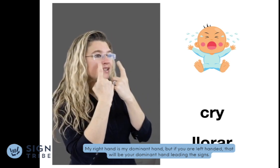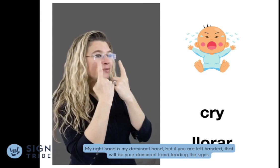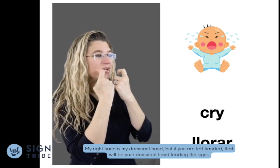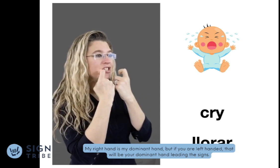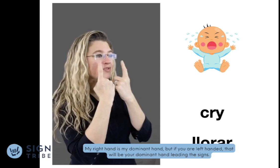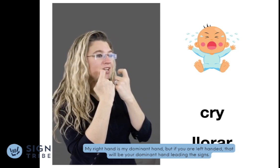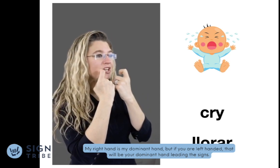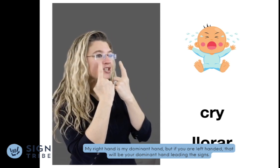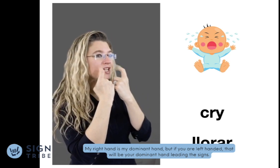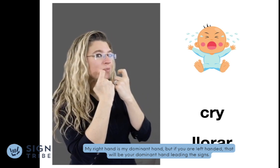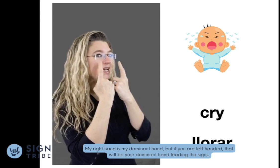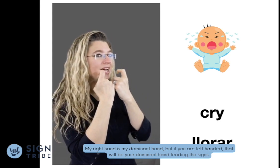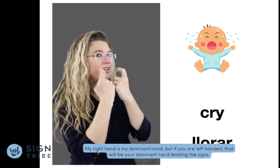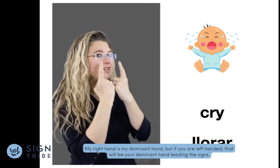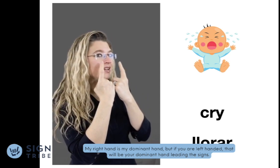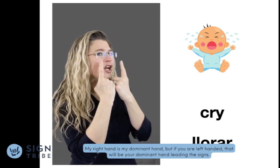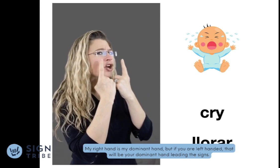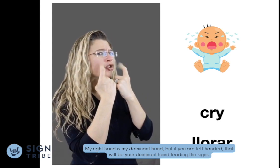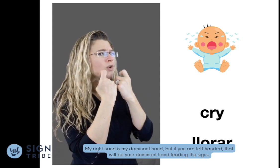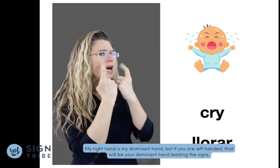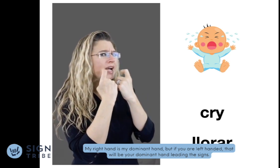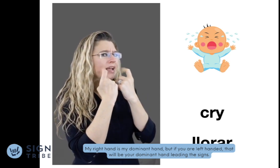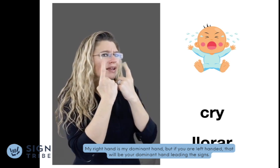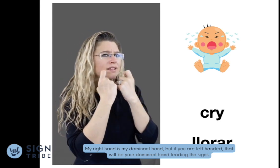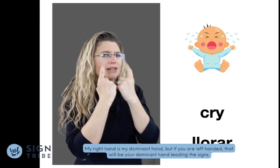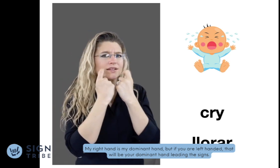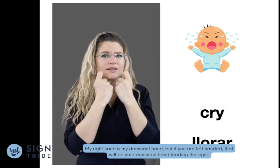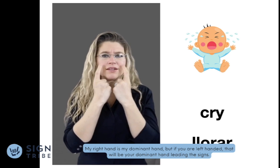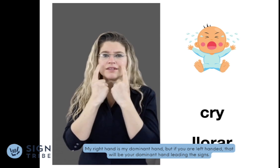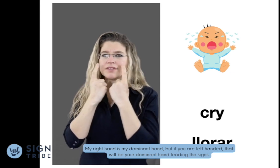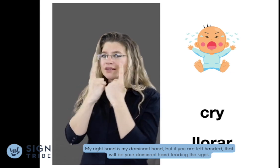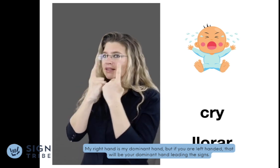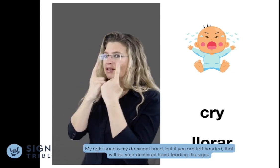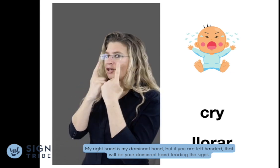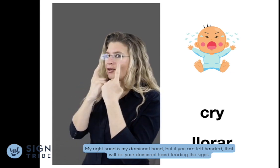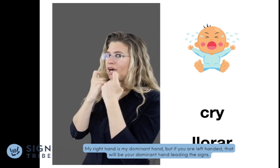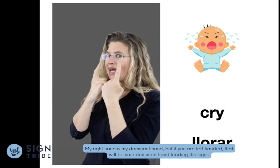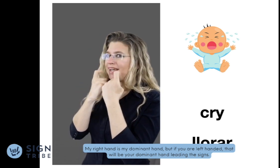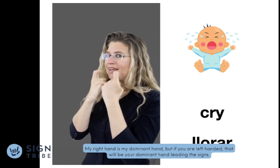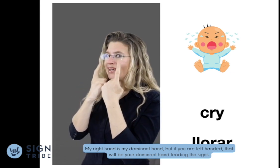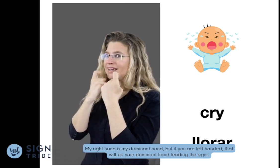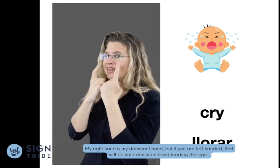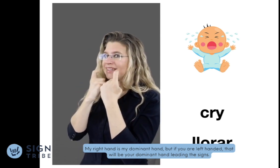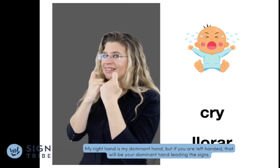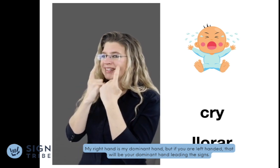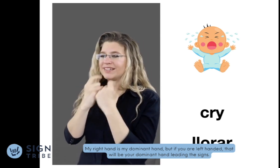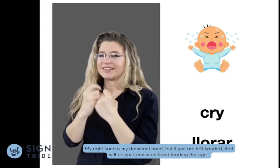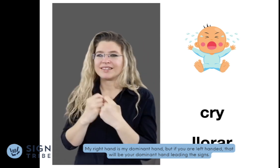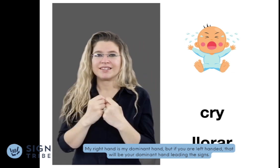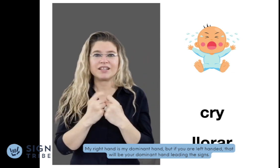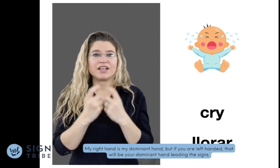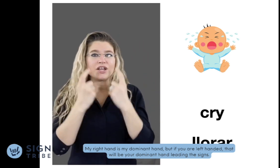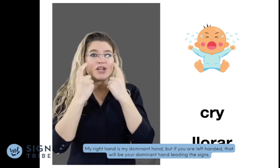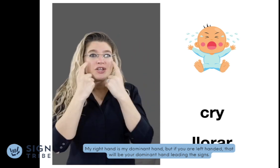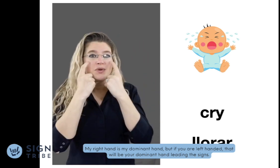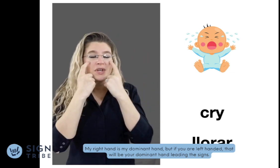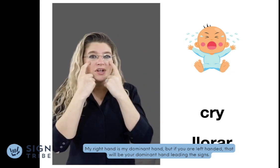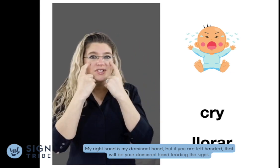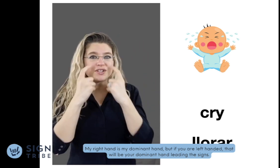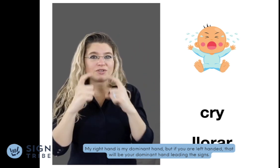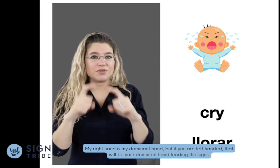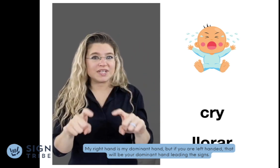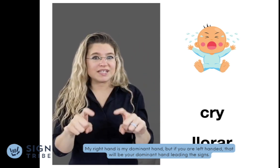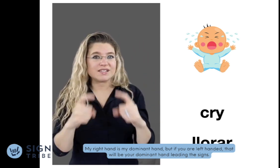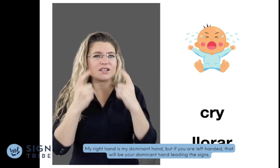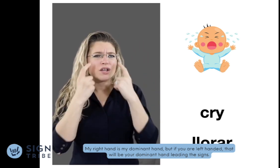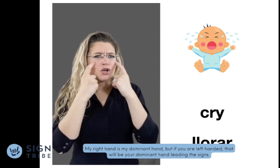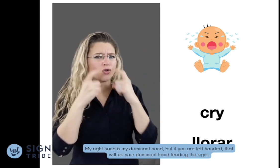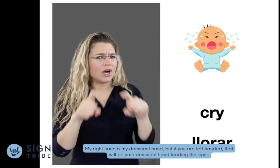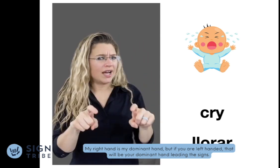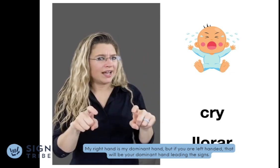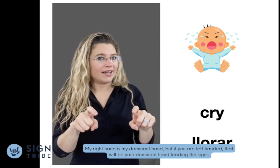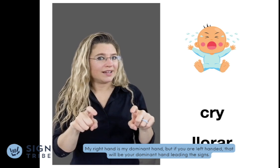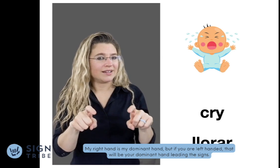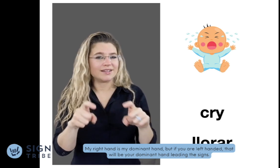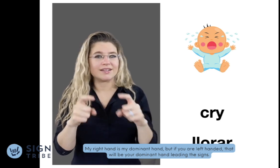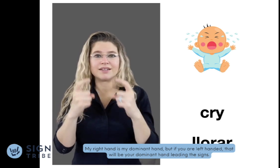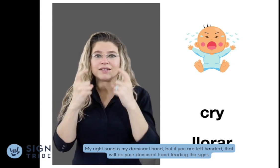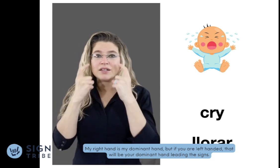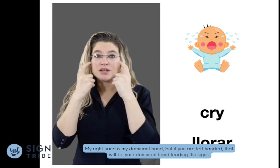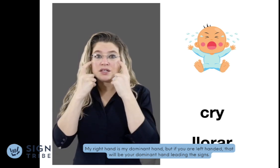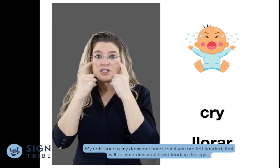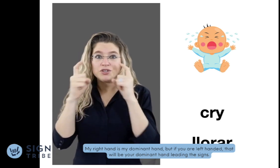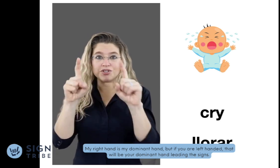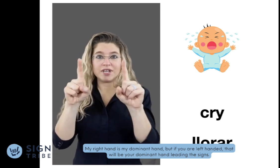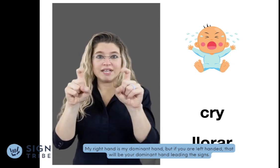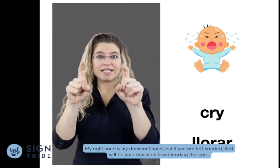bend your fingers up and down. Cry. Cry. You can also do this. Cry. Use your index or